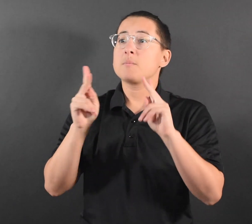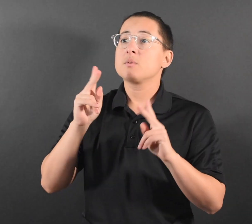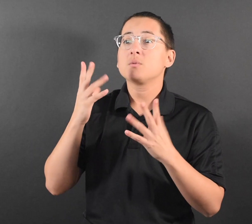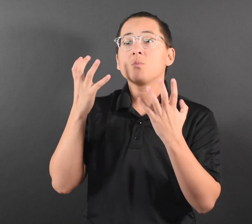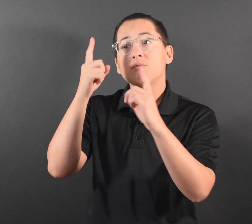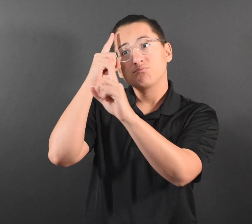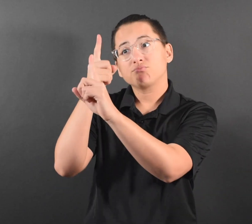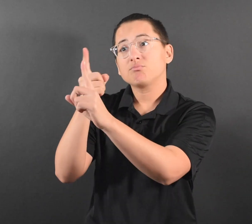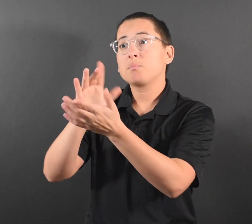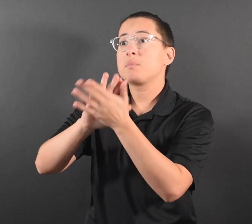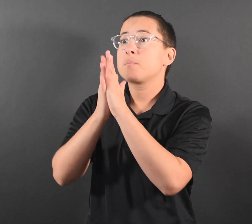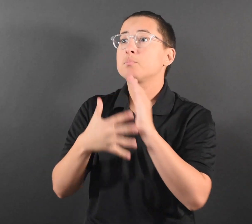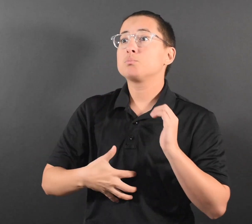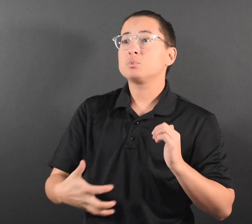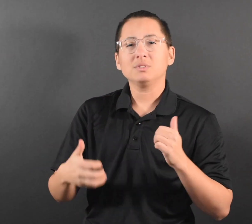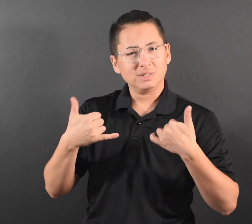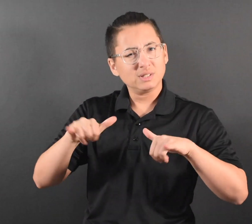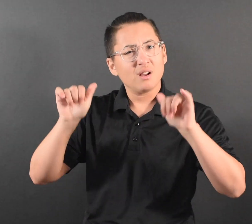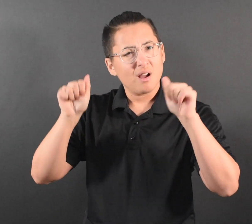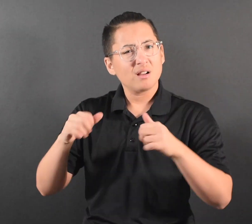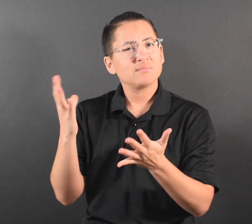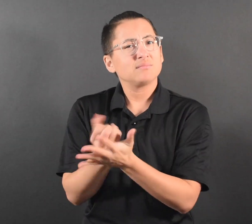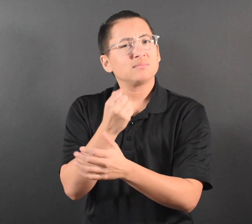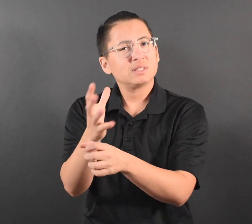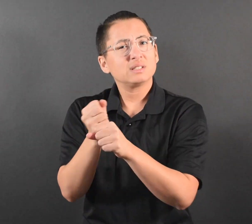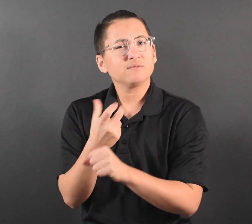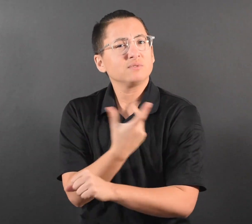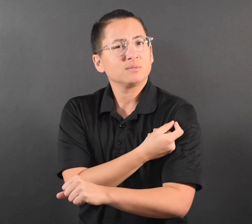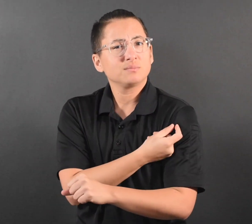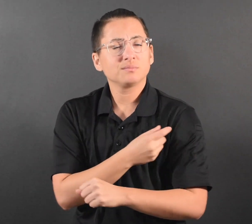so people who want to have a baby someday should get vaccinated